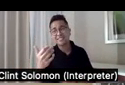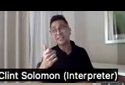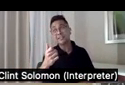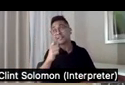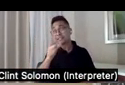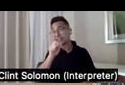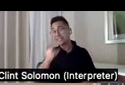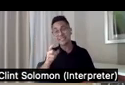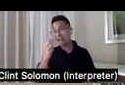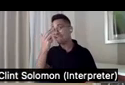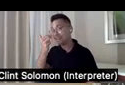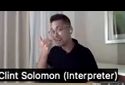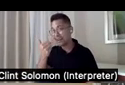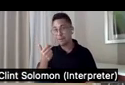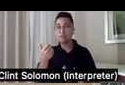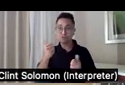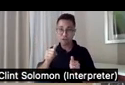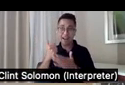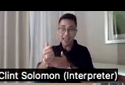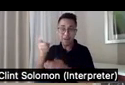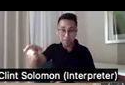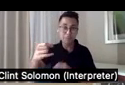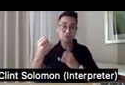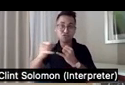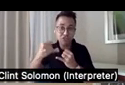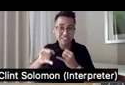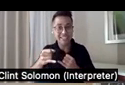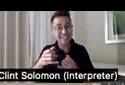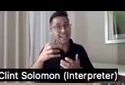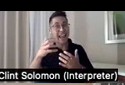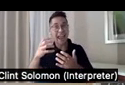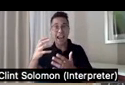because we're trying to help them cheat really and get the answer we think they will make and